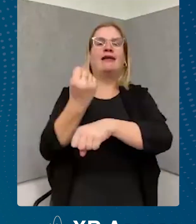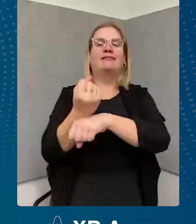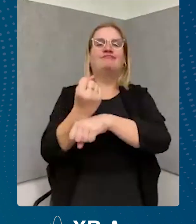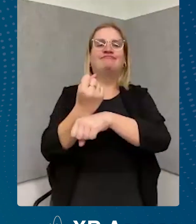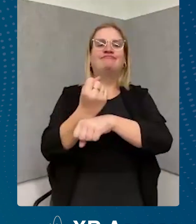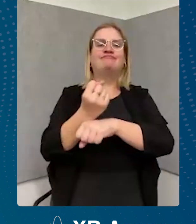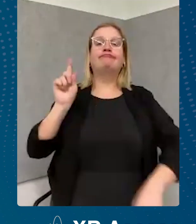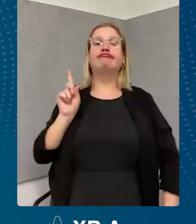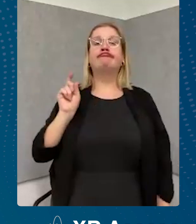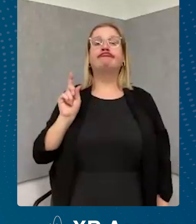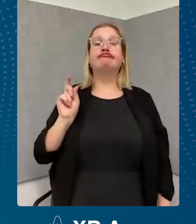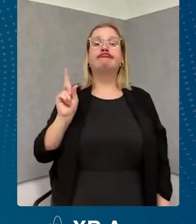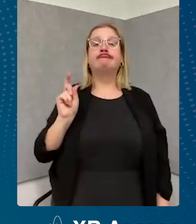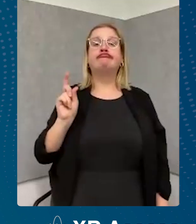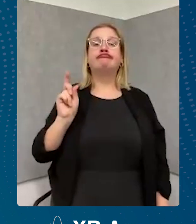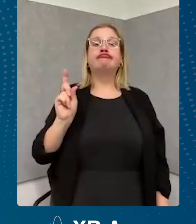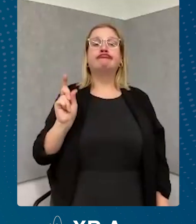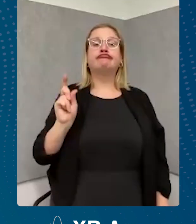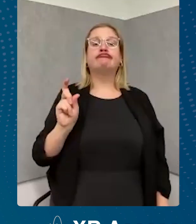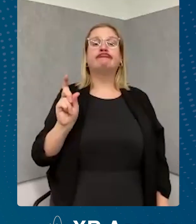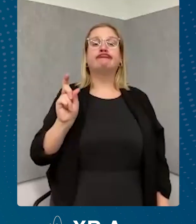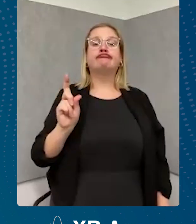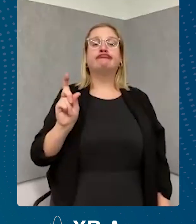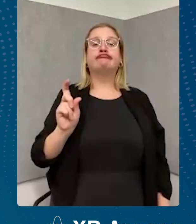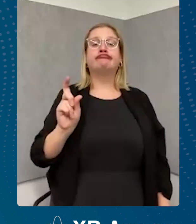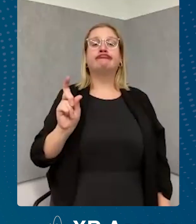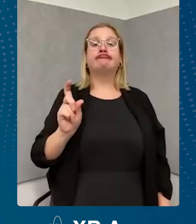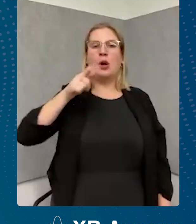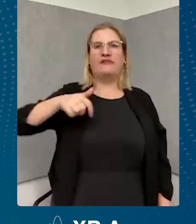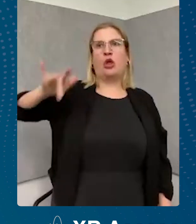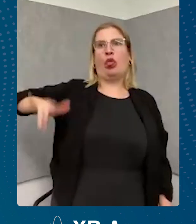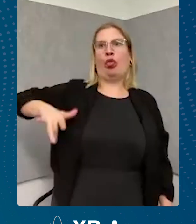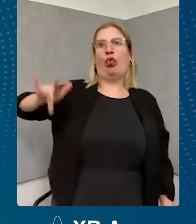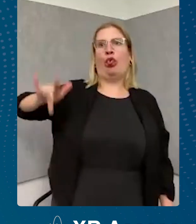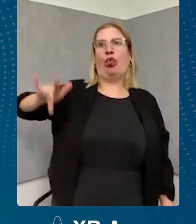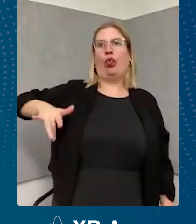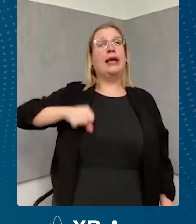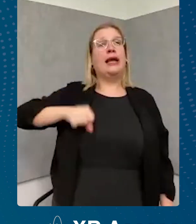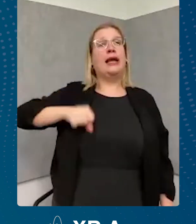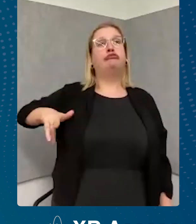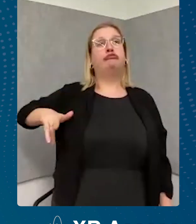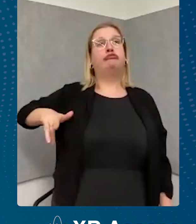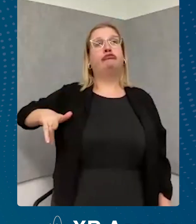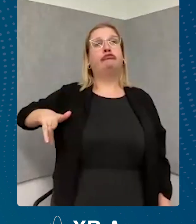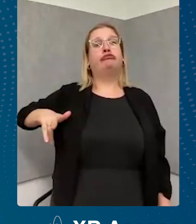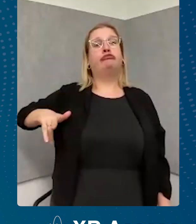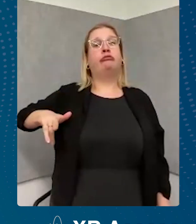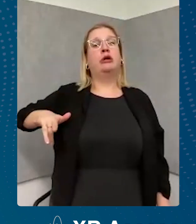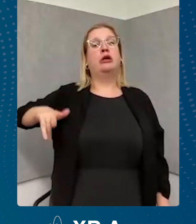As you see, it's continuous movement. I don't have to lift my finger off the key up, and .